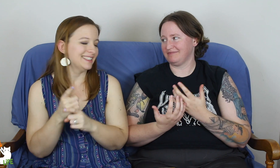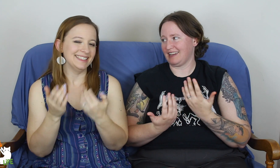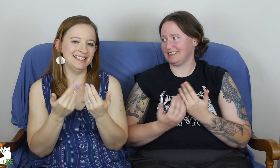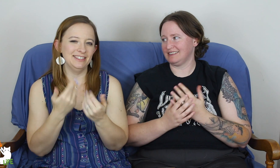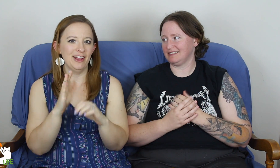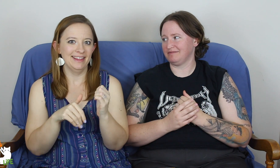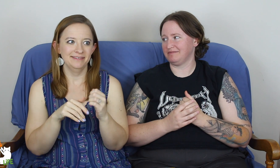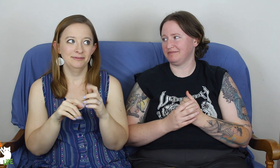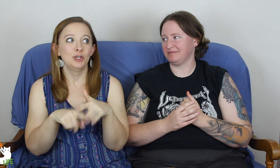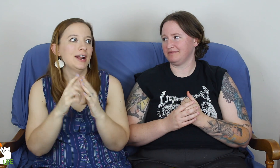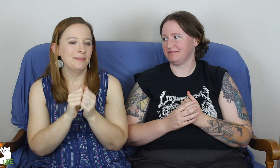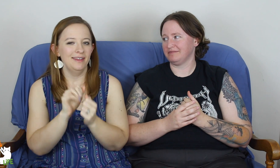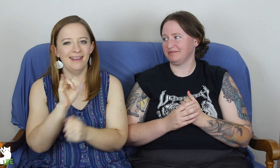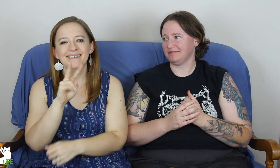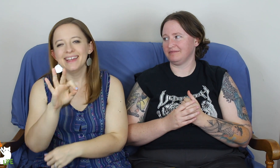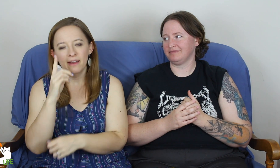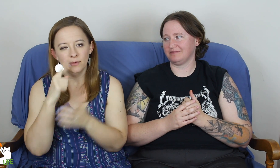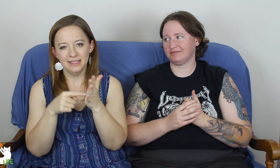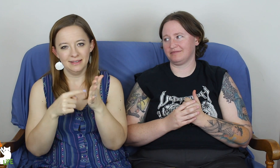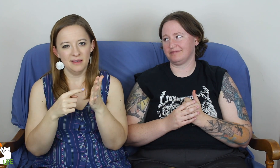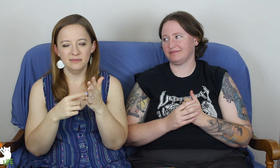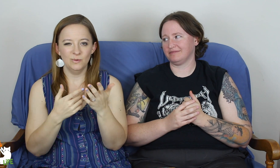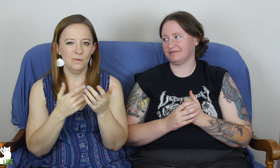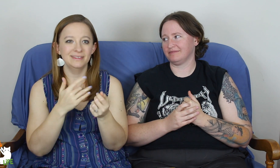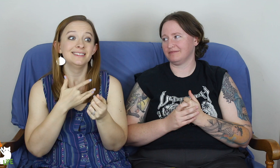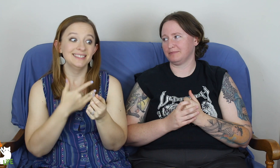[JI] Right, it's easier than starting right with IVF for example.